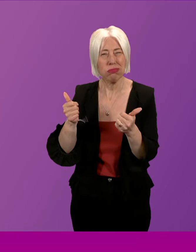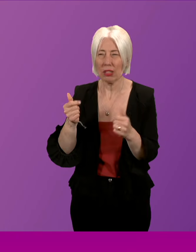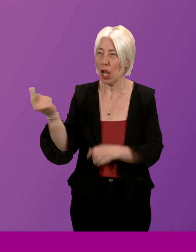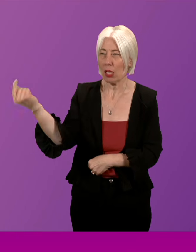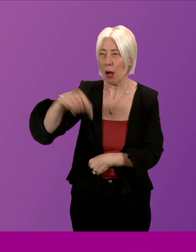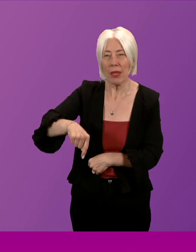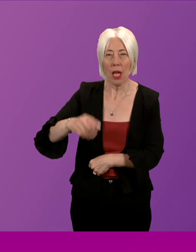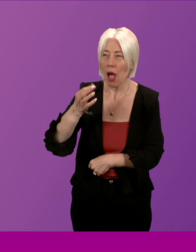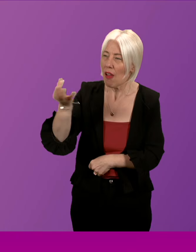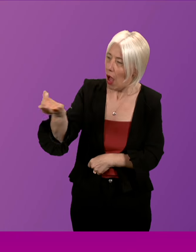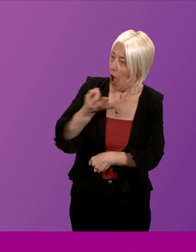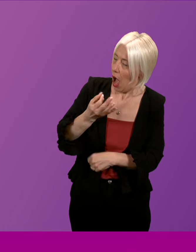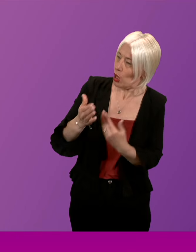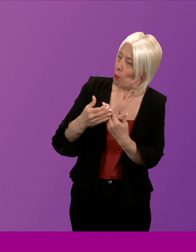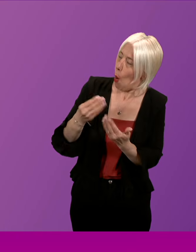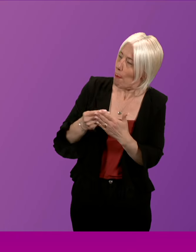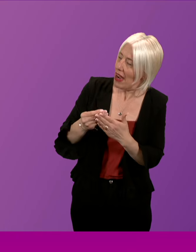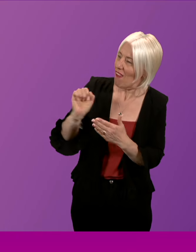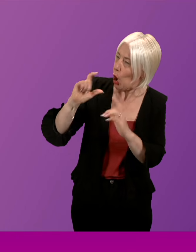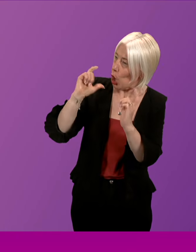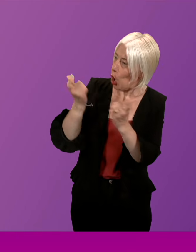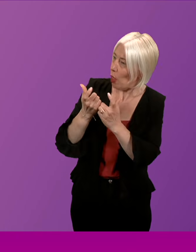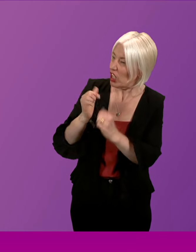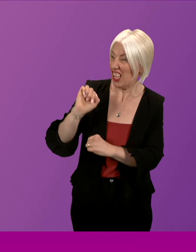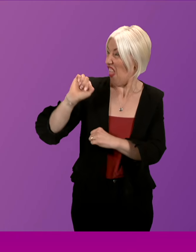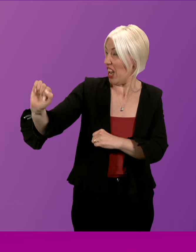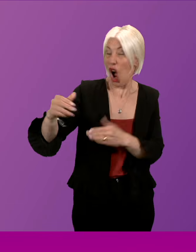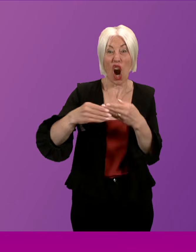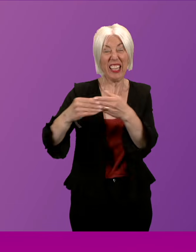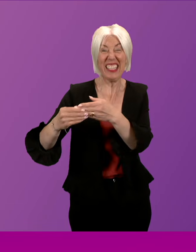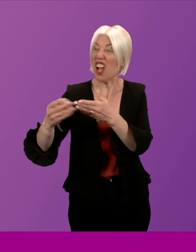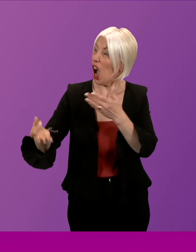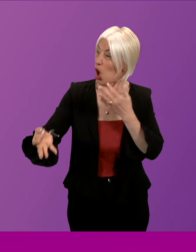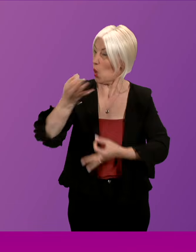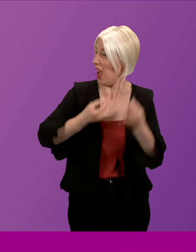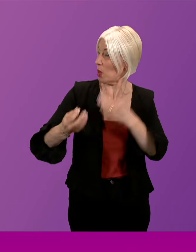ask for more money for the college sector after her leader questioned me, as he did last week,